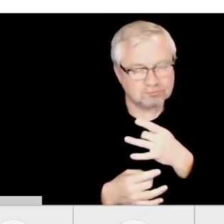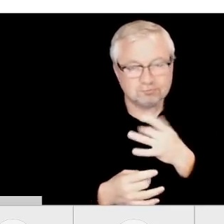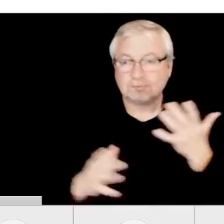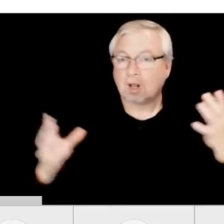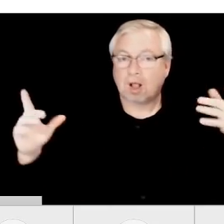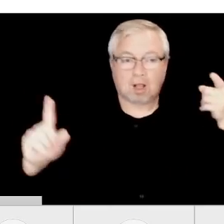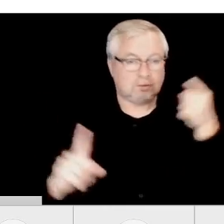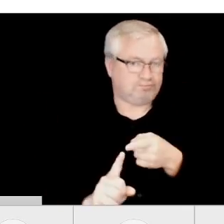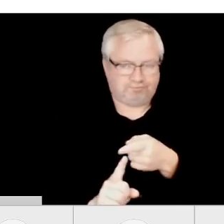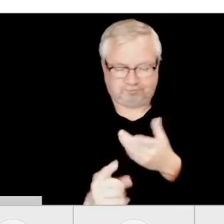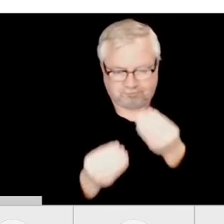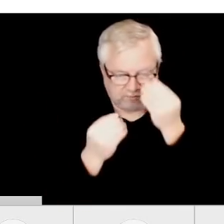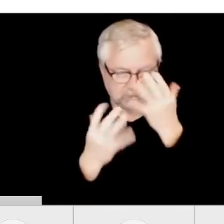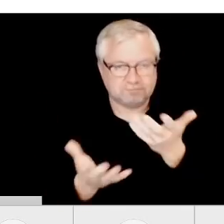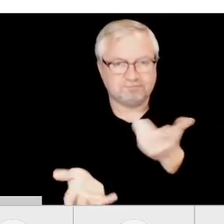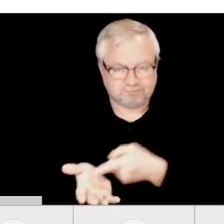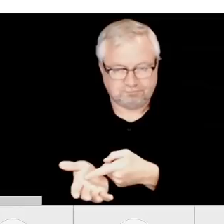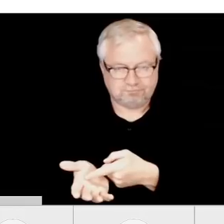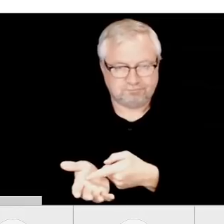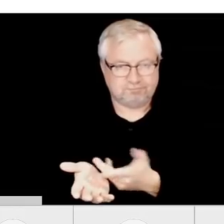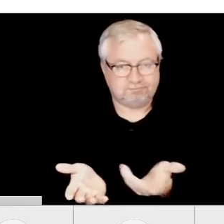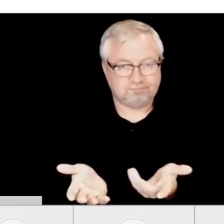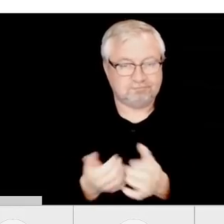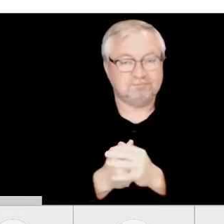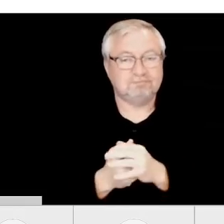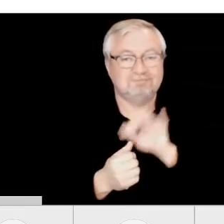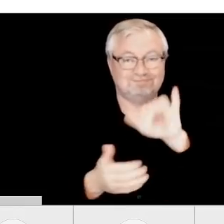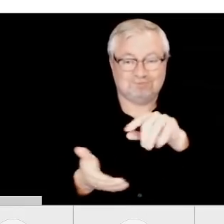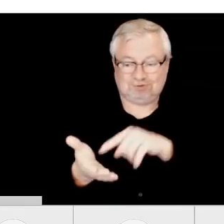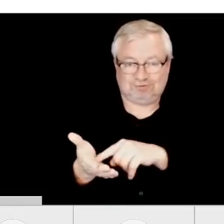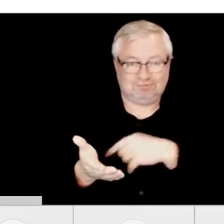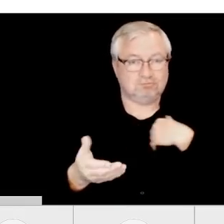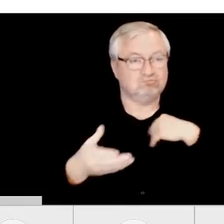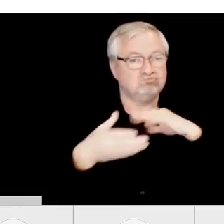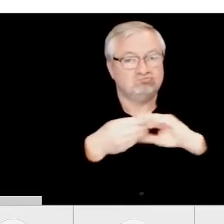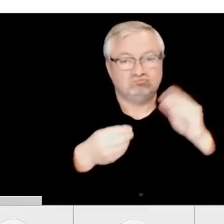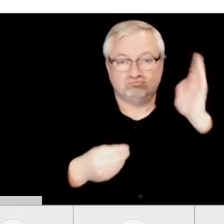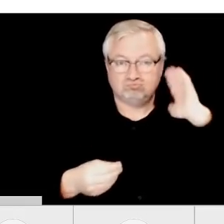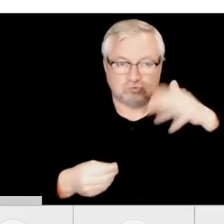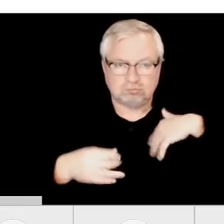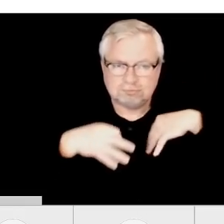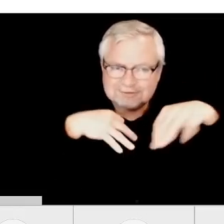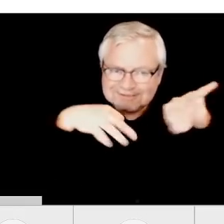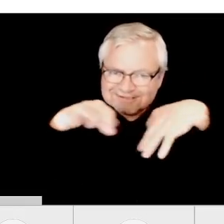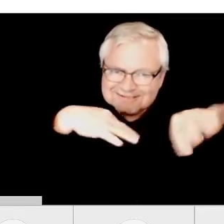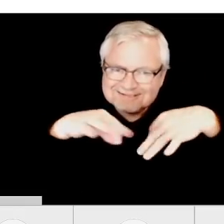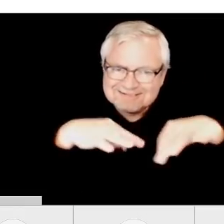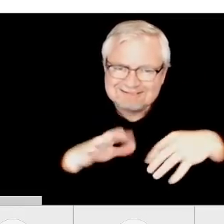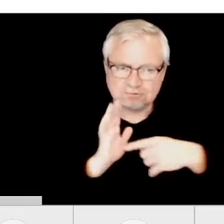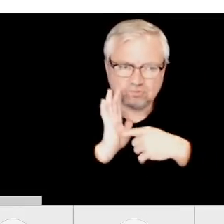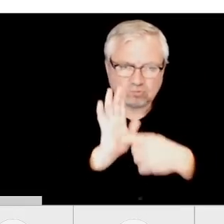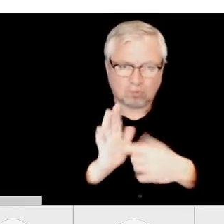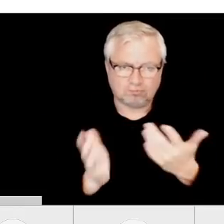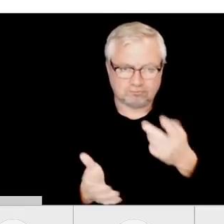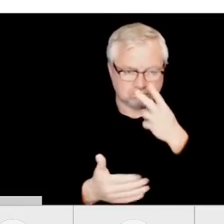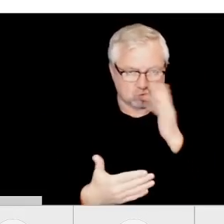The point of this presentation is just to show you the range of plausible scenarios, I think.